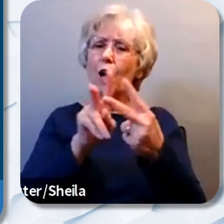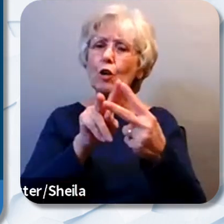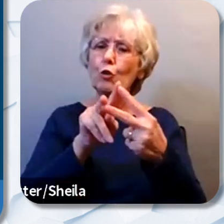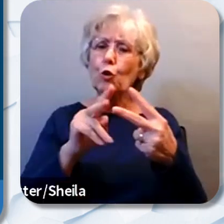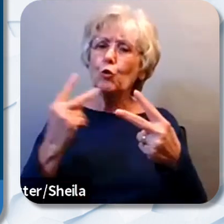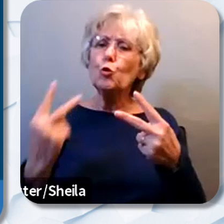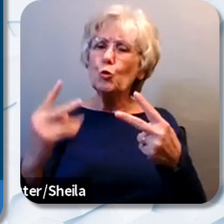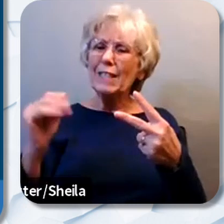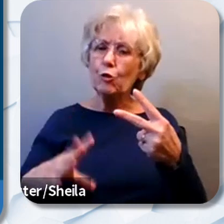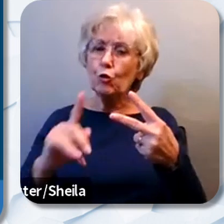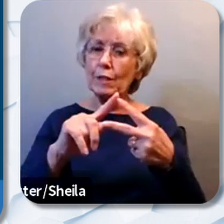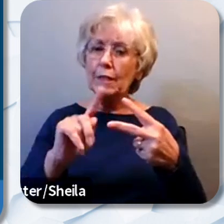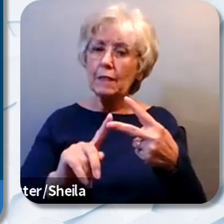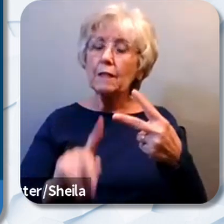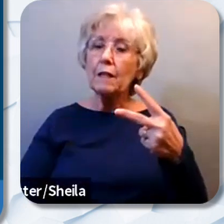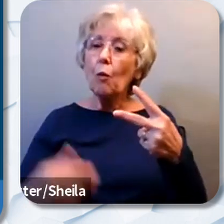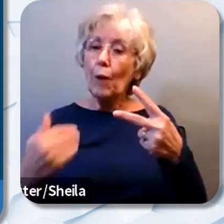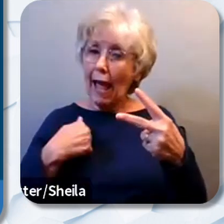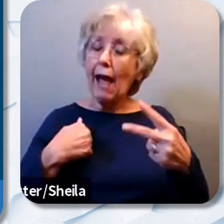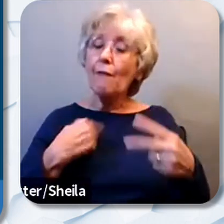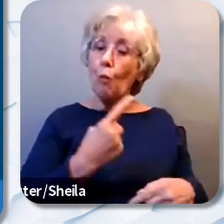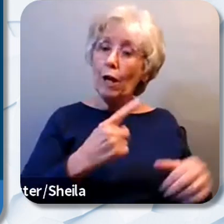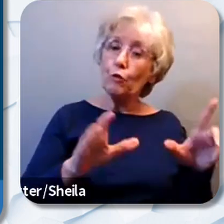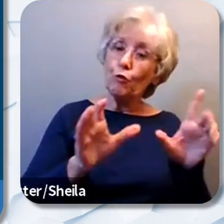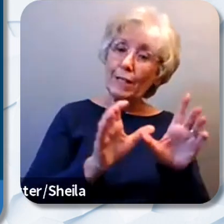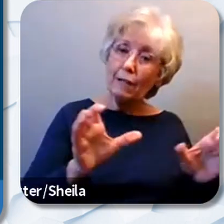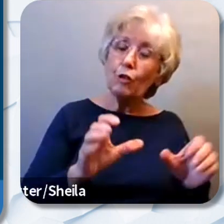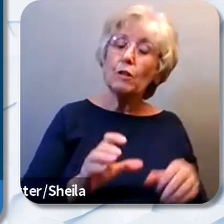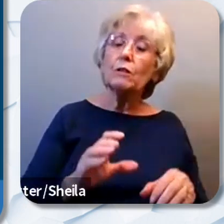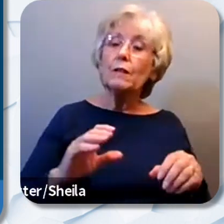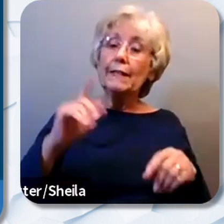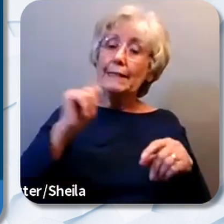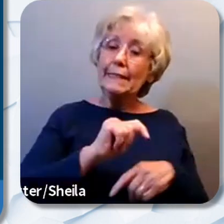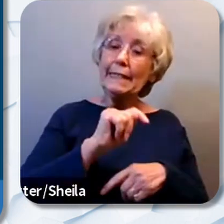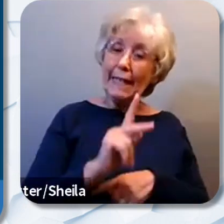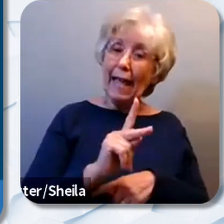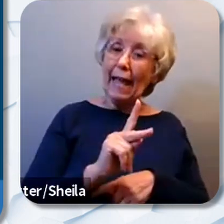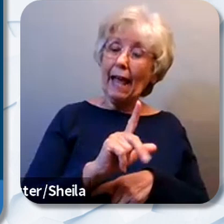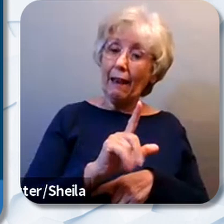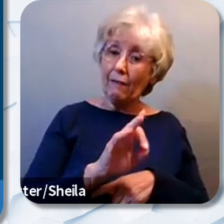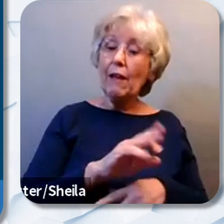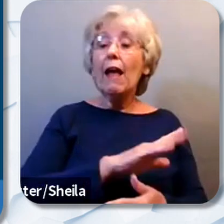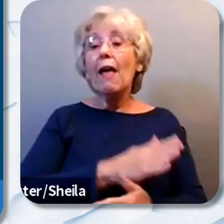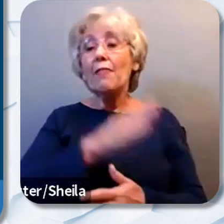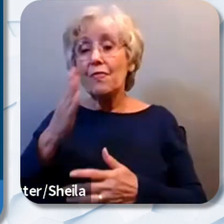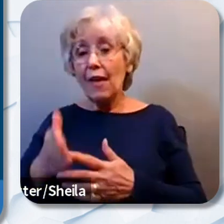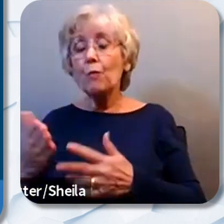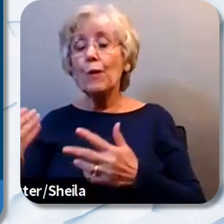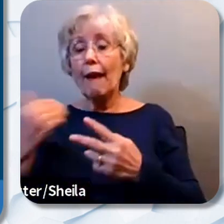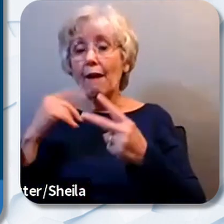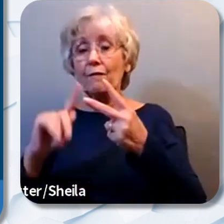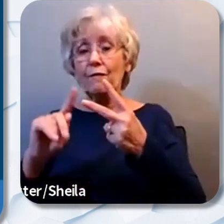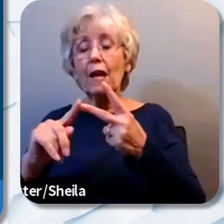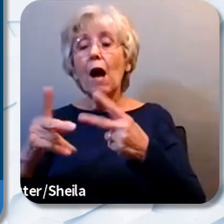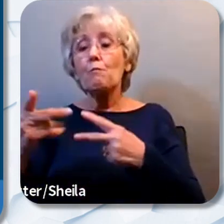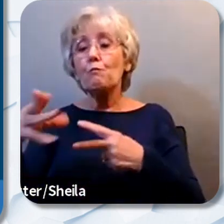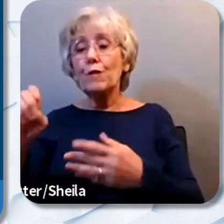where we have a credentialed certificate tk lf and then we have a preschool learning facilitator,